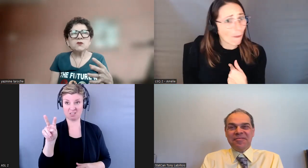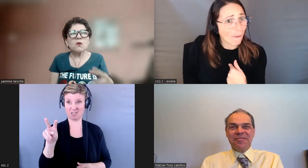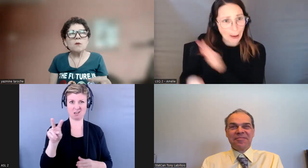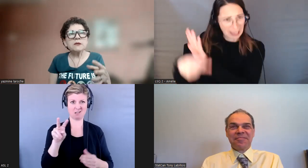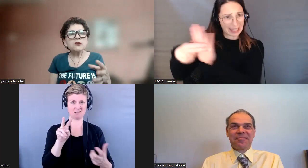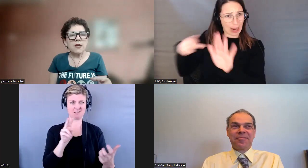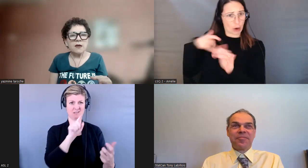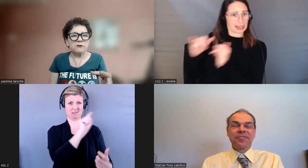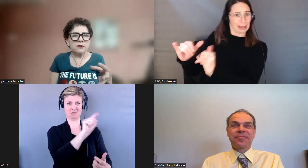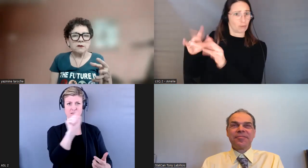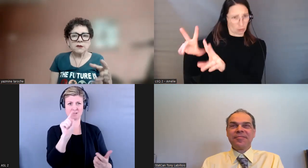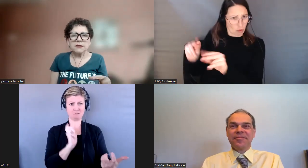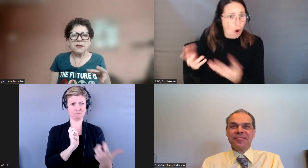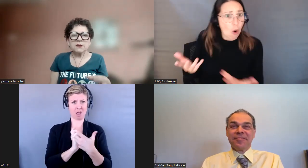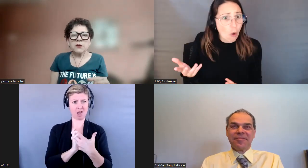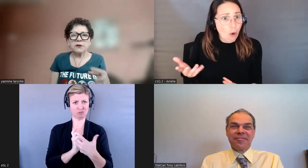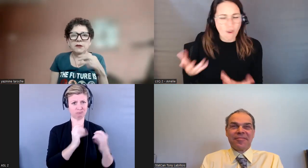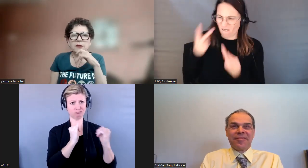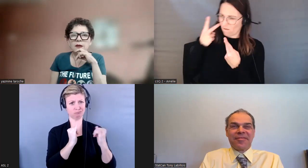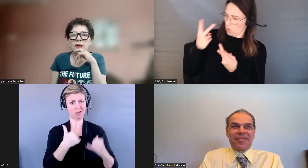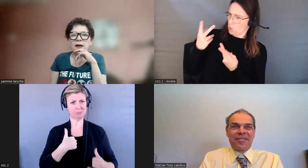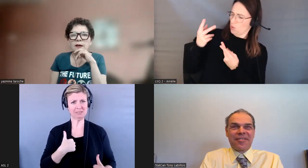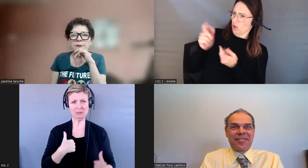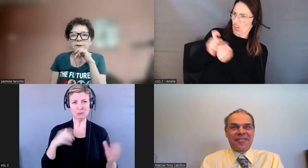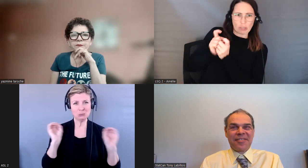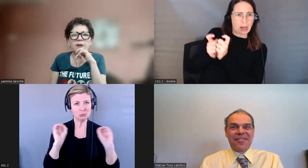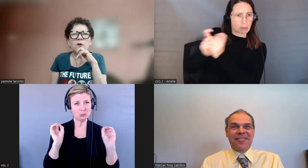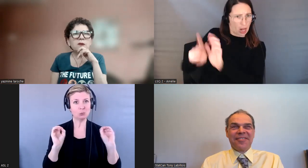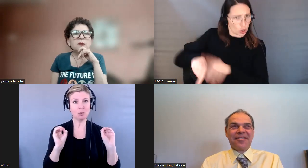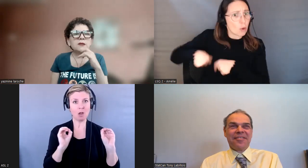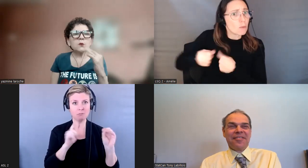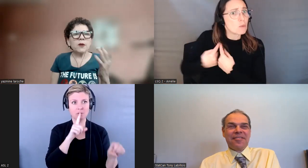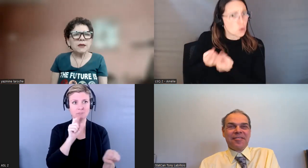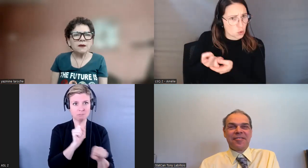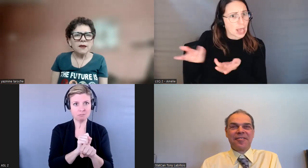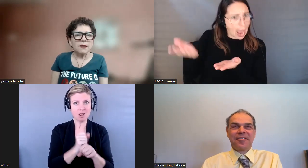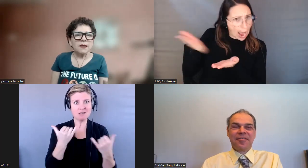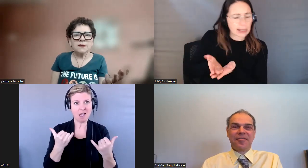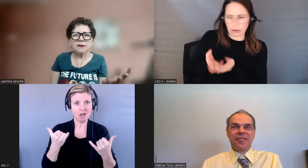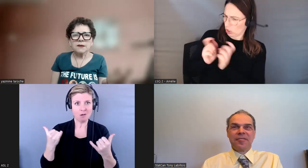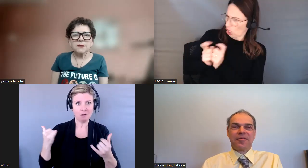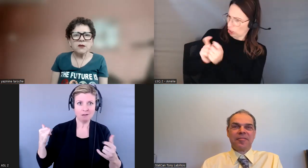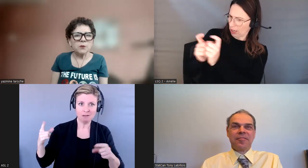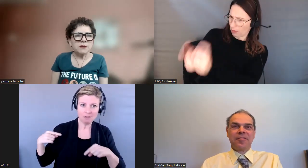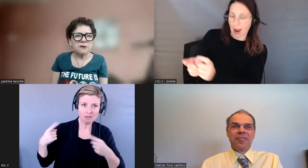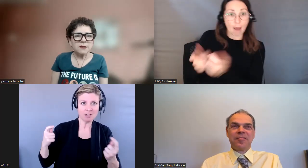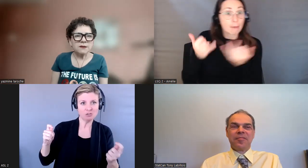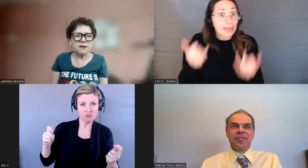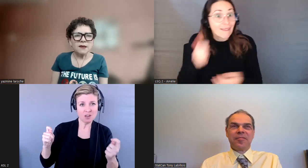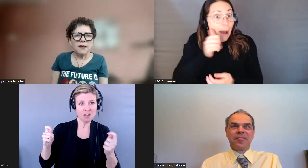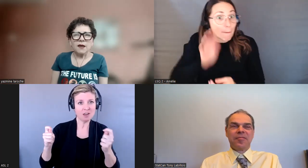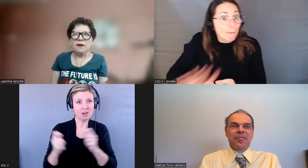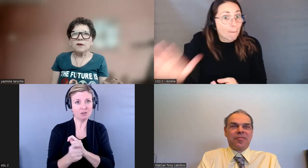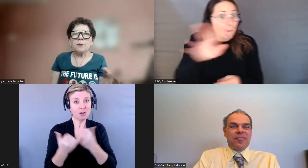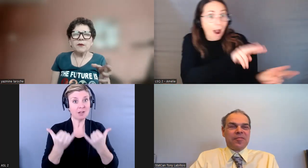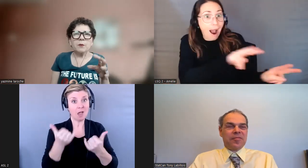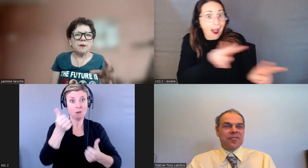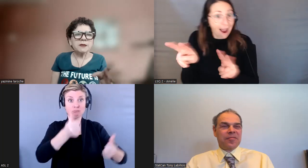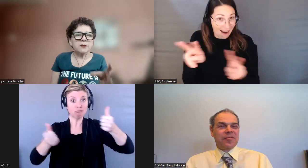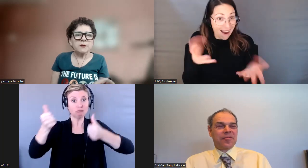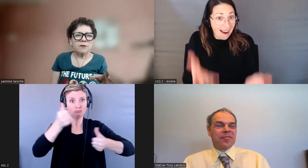so much change since I started um you know look at the women in in senior positions service